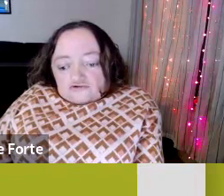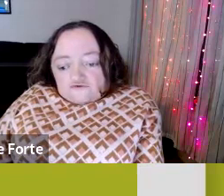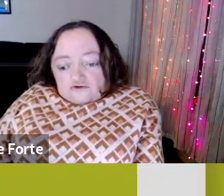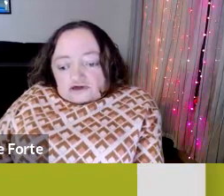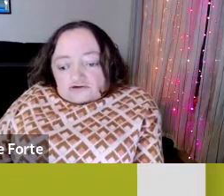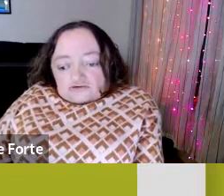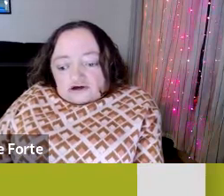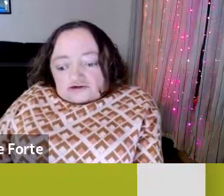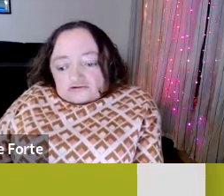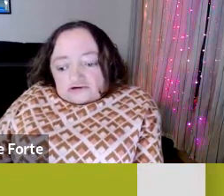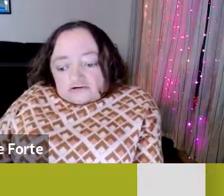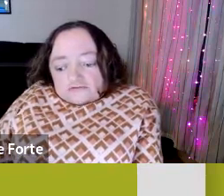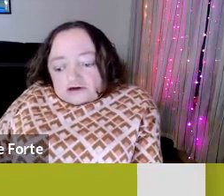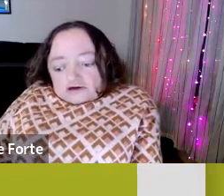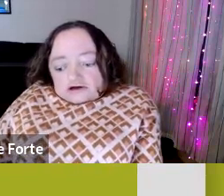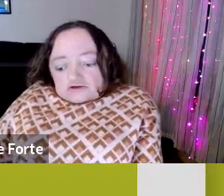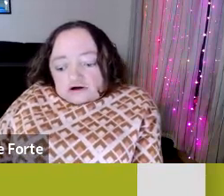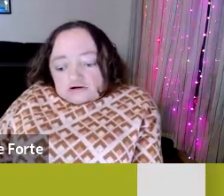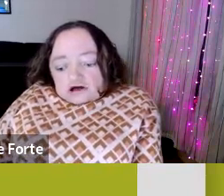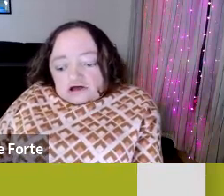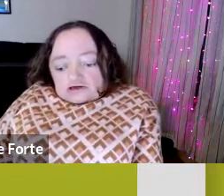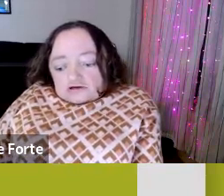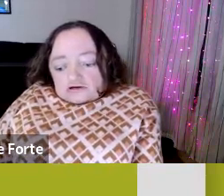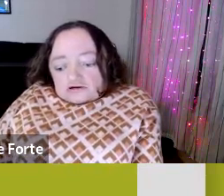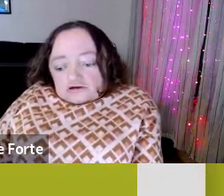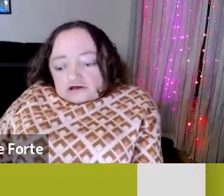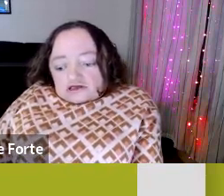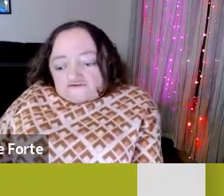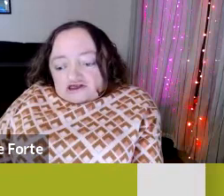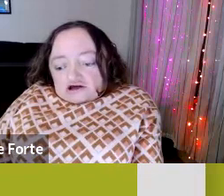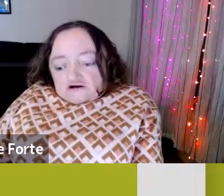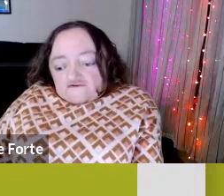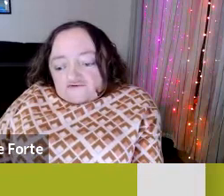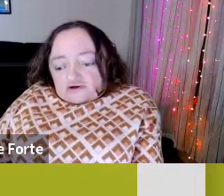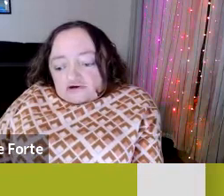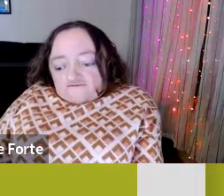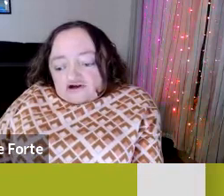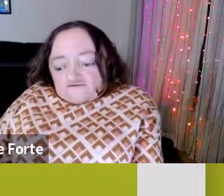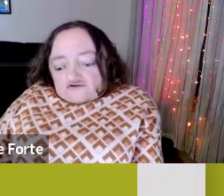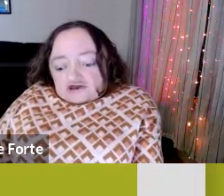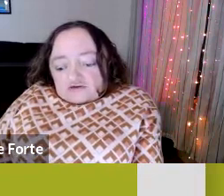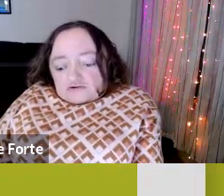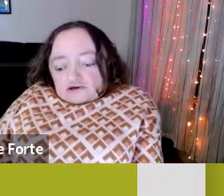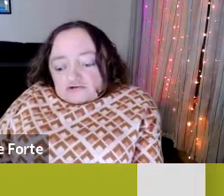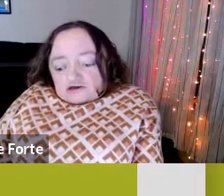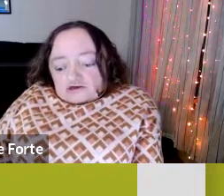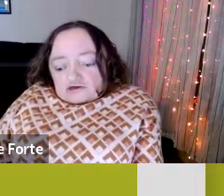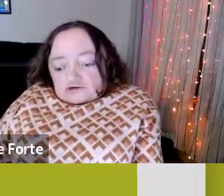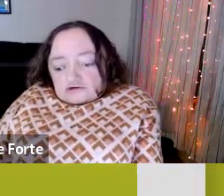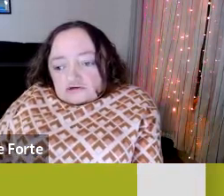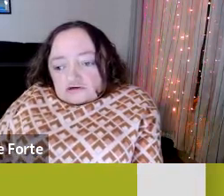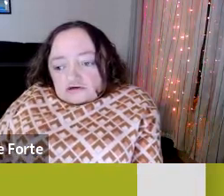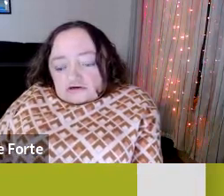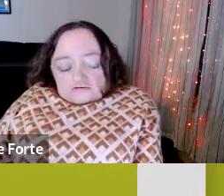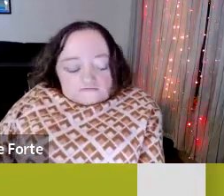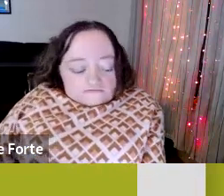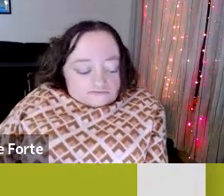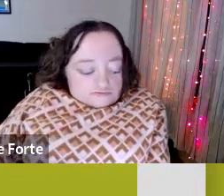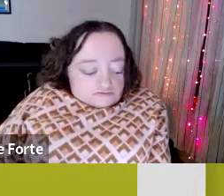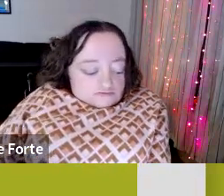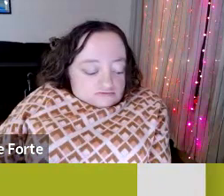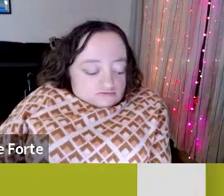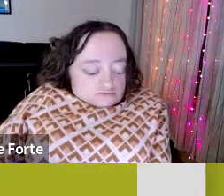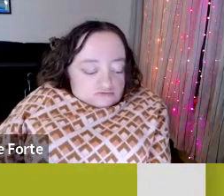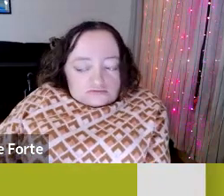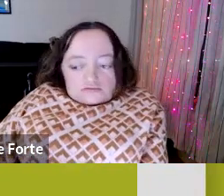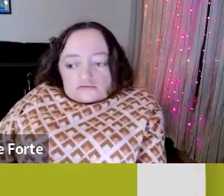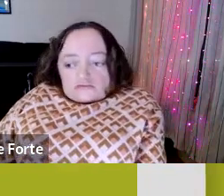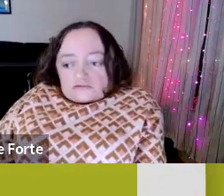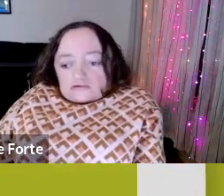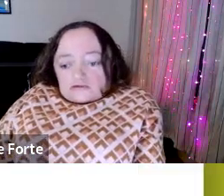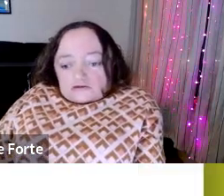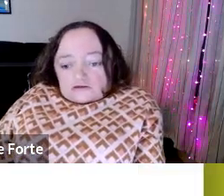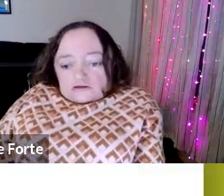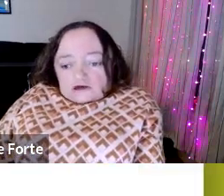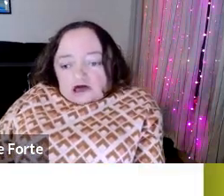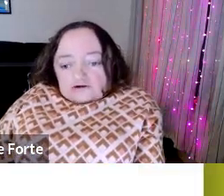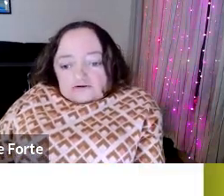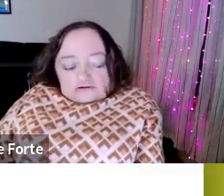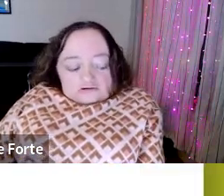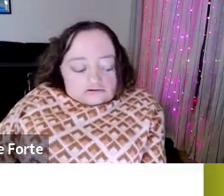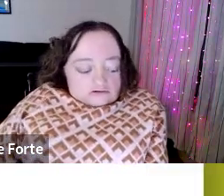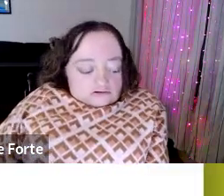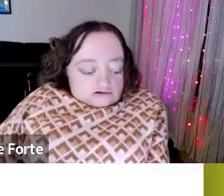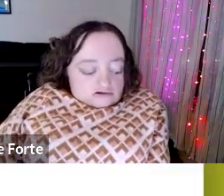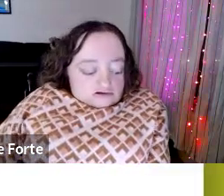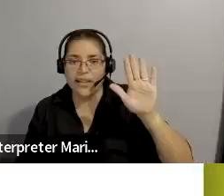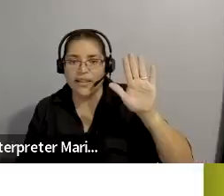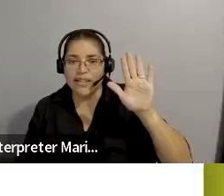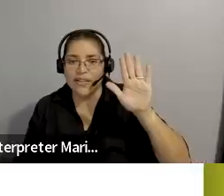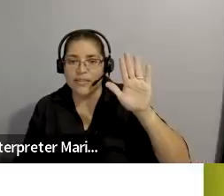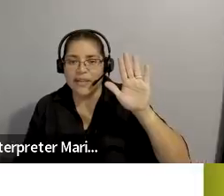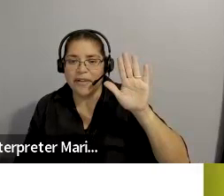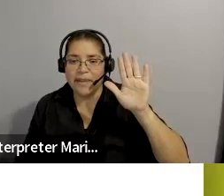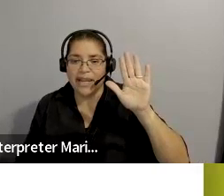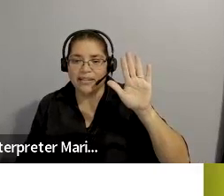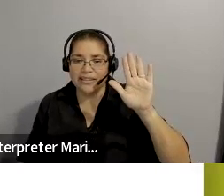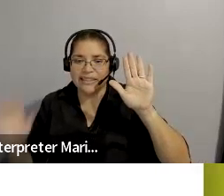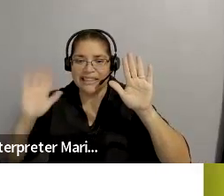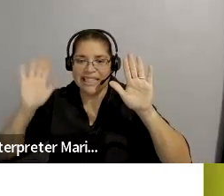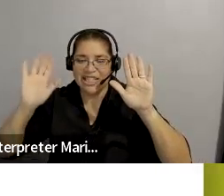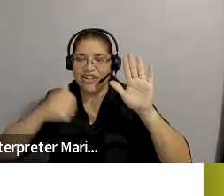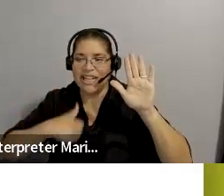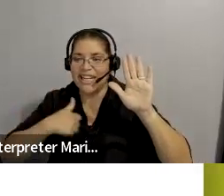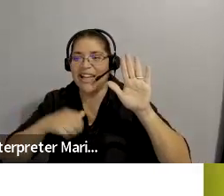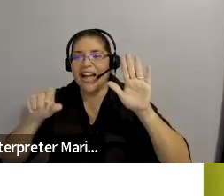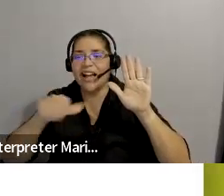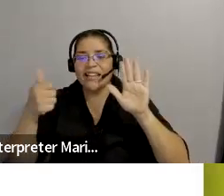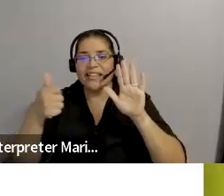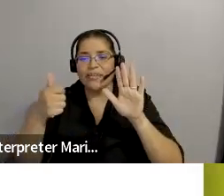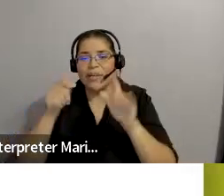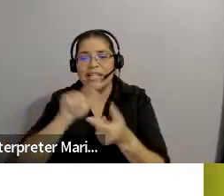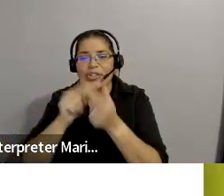important to #TeachDisabilityHistory. We also want to educate teachers and students in Massachusetts about the curriculum the great fight for disability rights. As well as emerging Americas reform to equal rights.